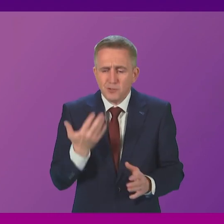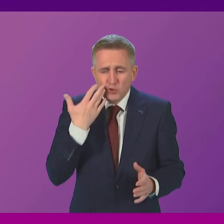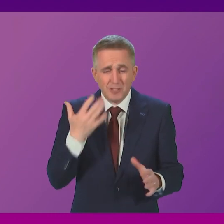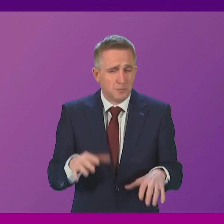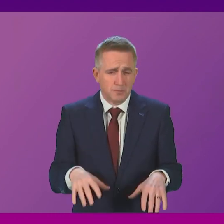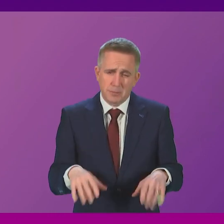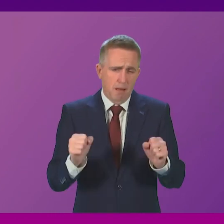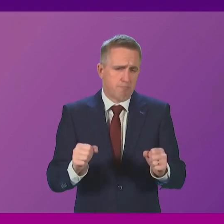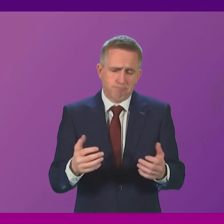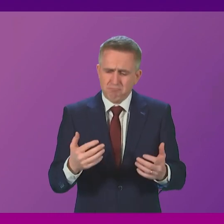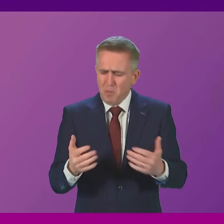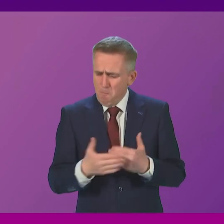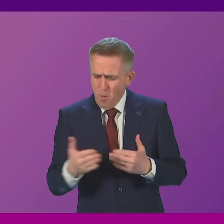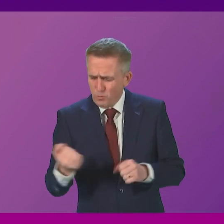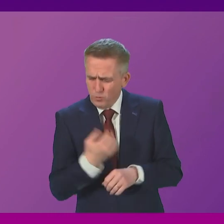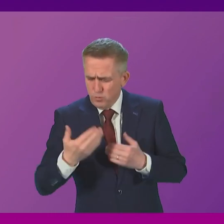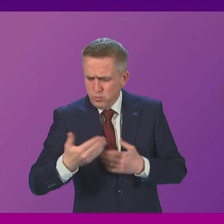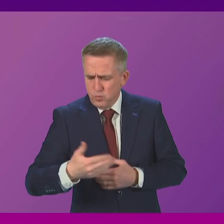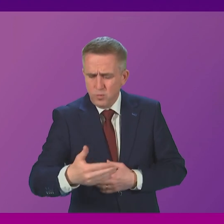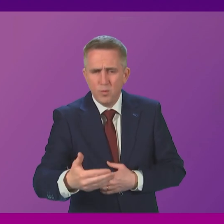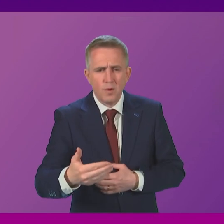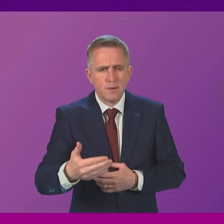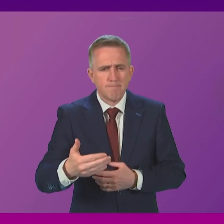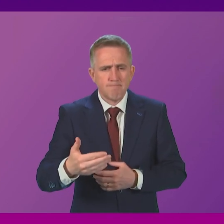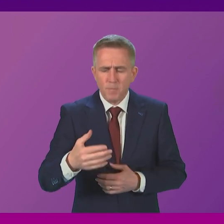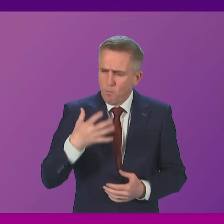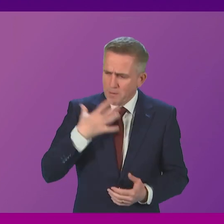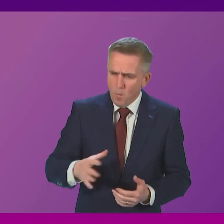From delivering on our commitment to create highly protected marine areas—so that our